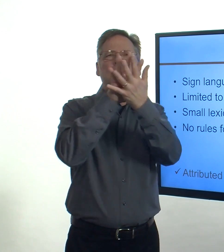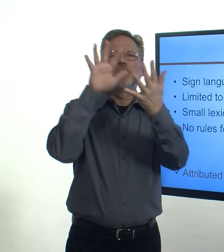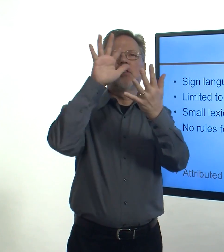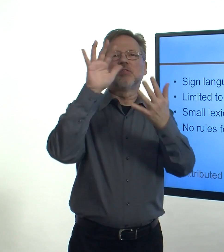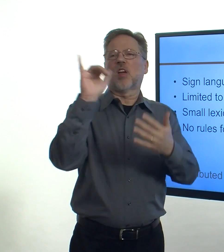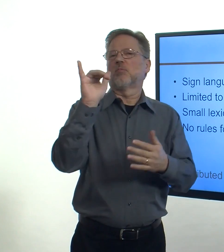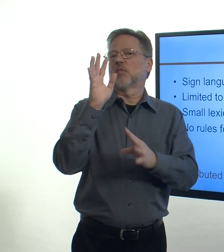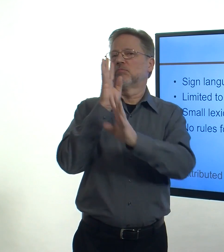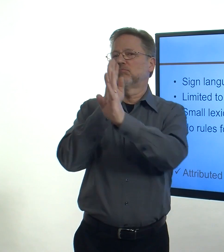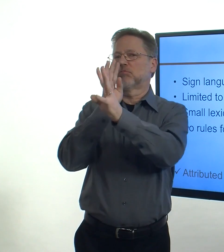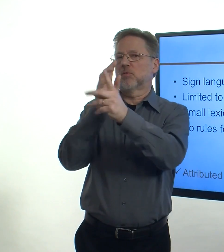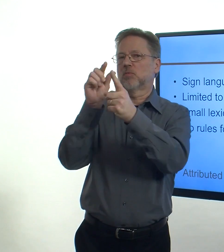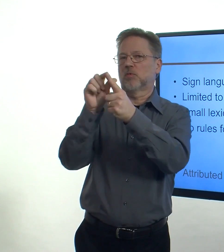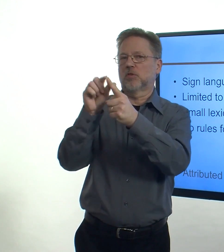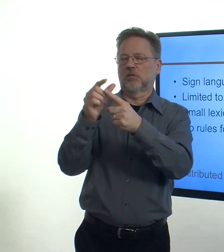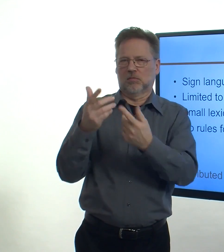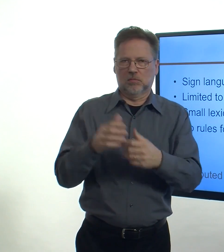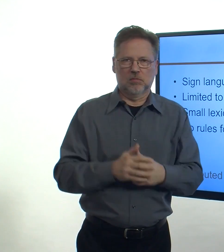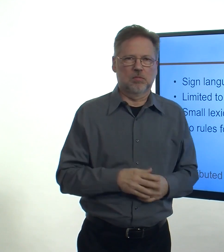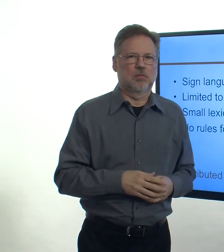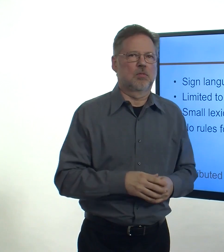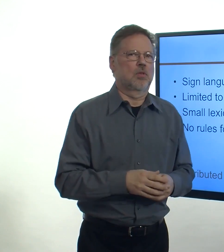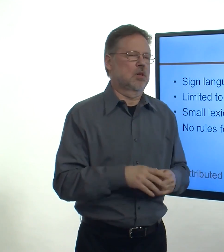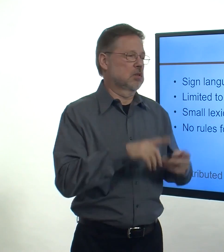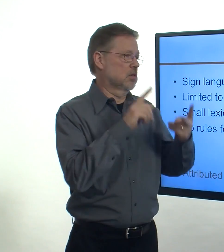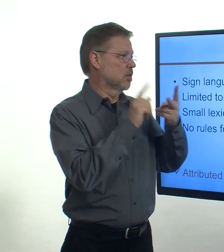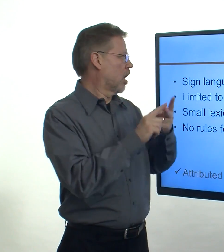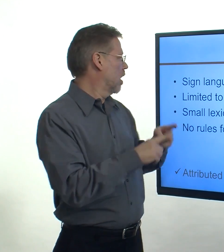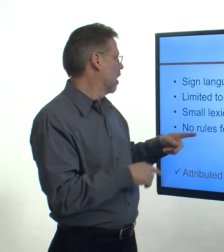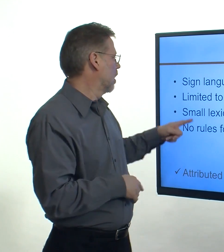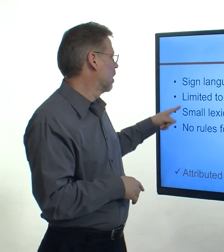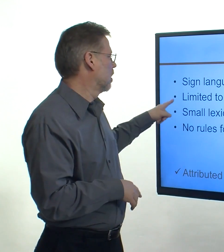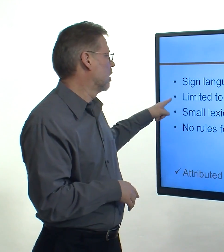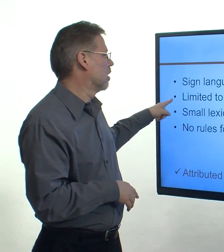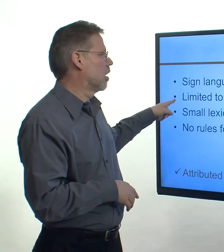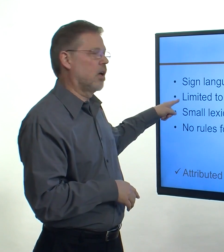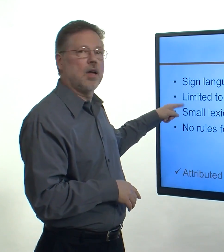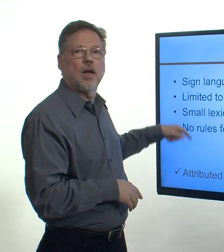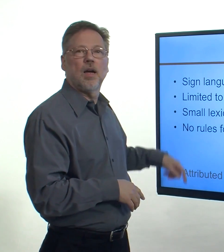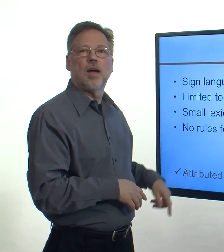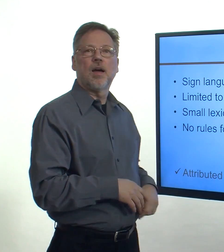these words can’t express abstract concepts like spoken words can.